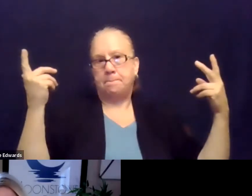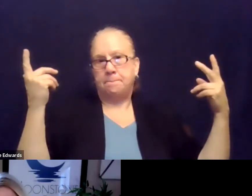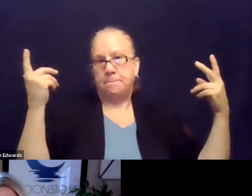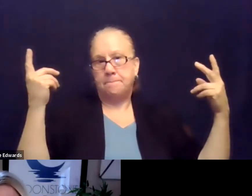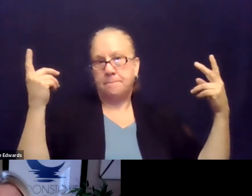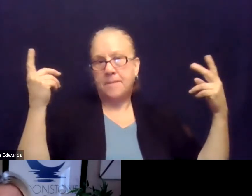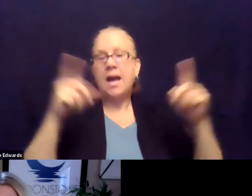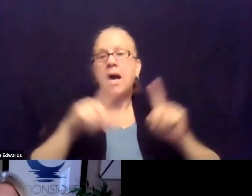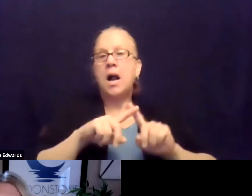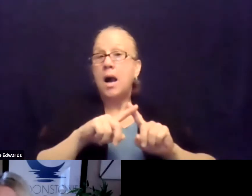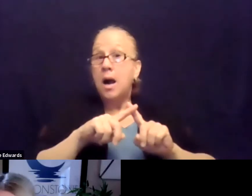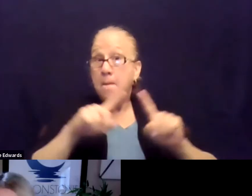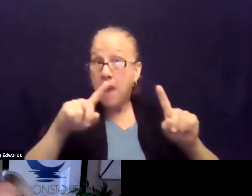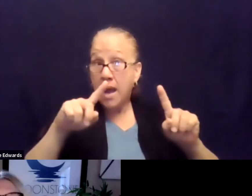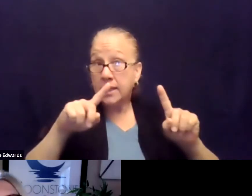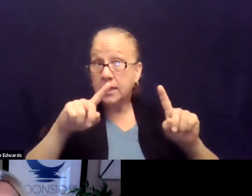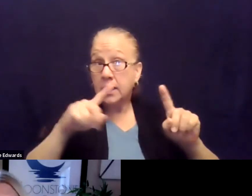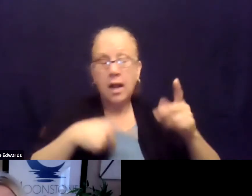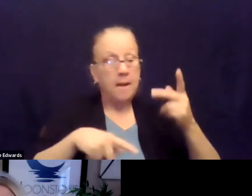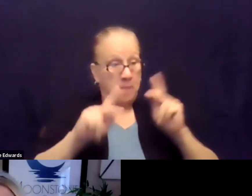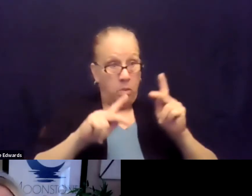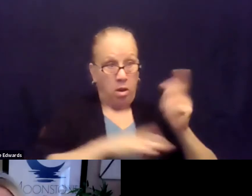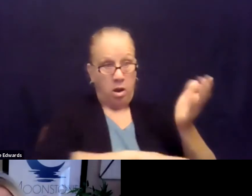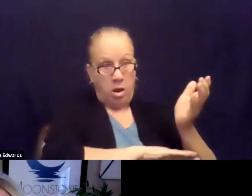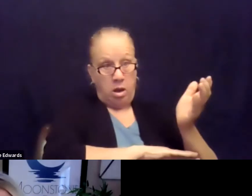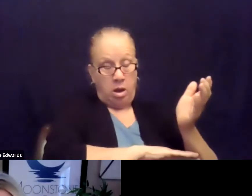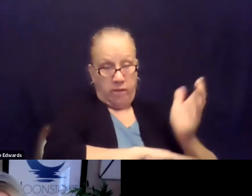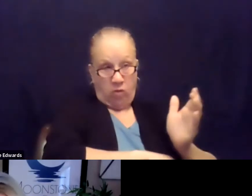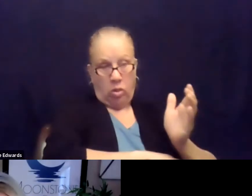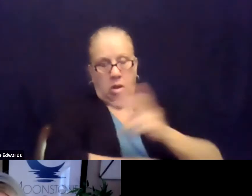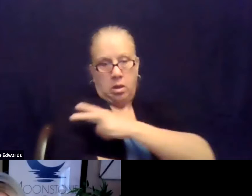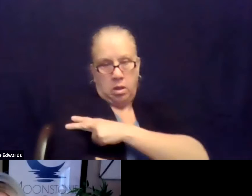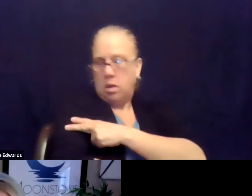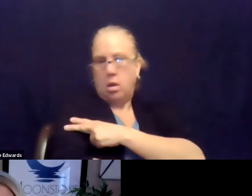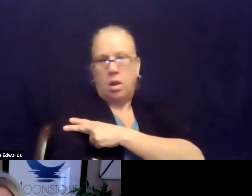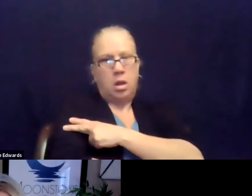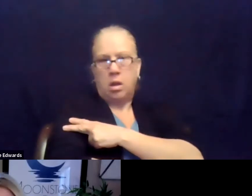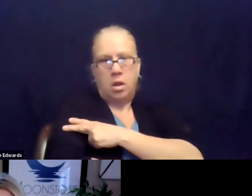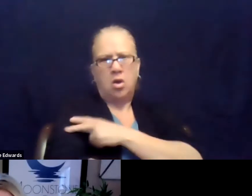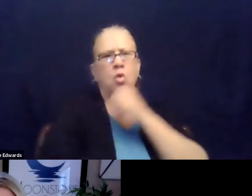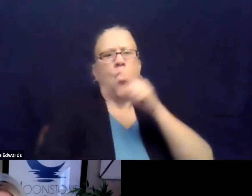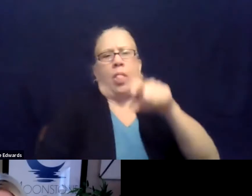But the people forced to get vaccinated are the least likely to show the other protocols,